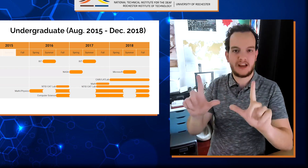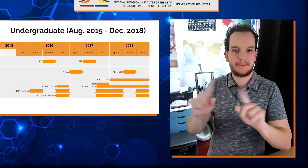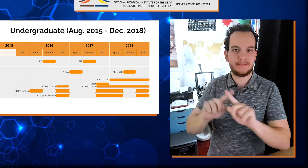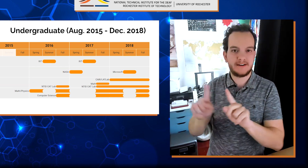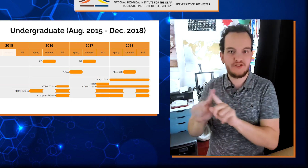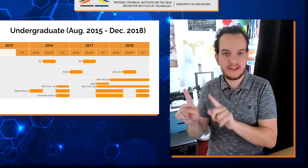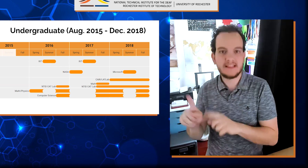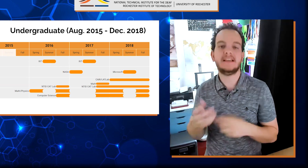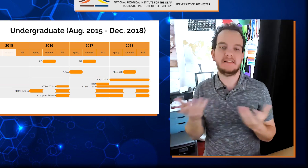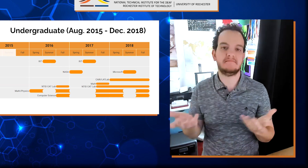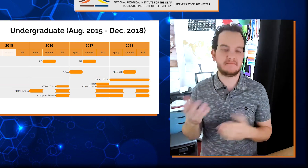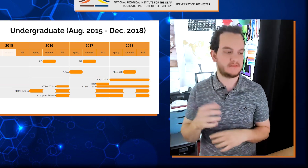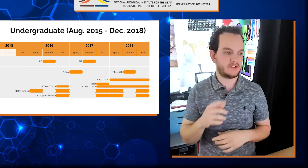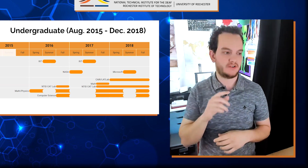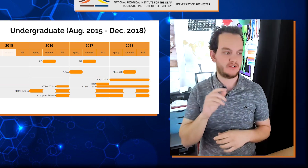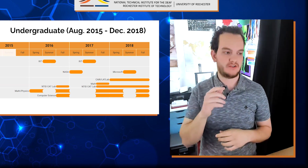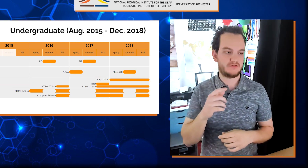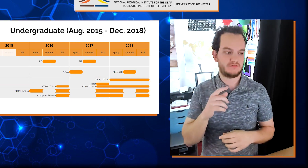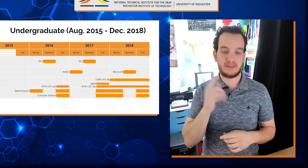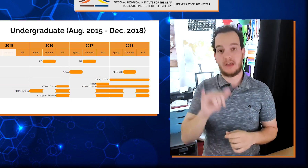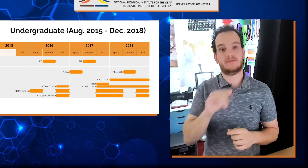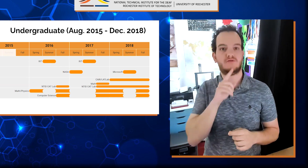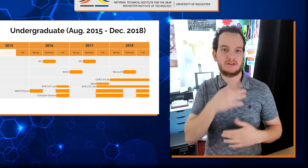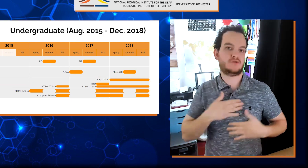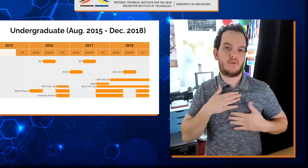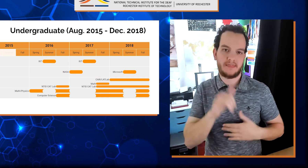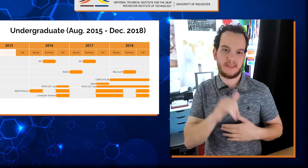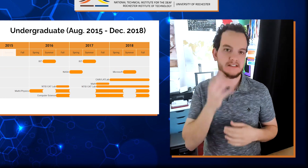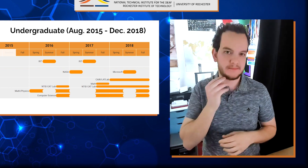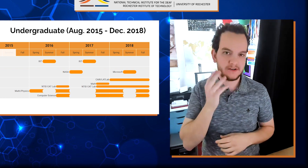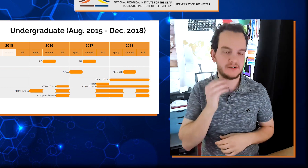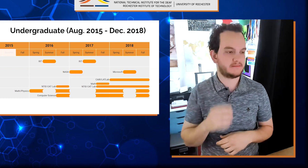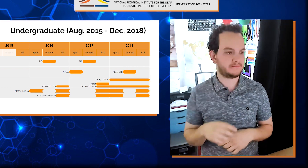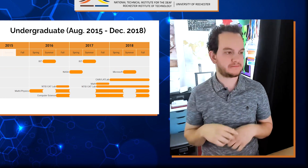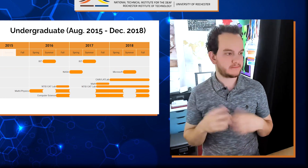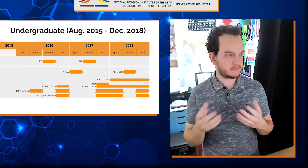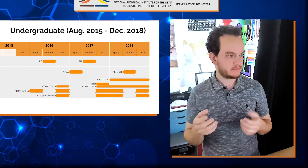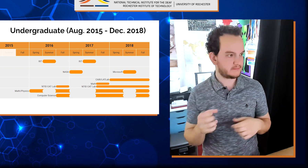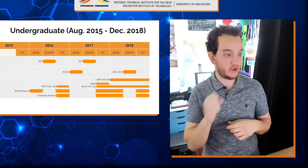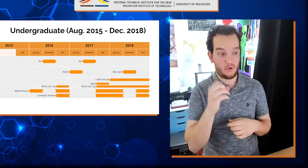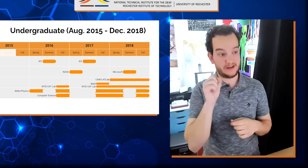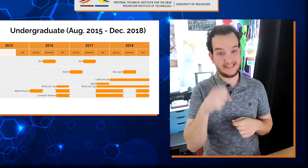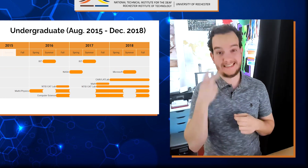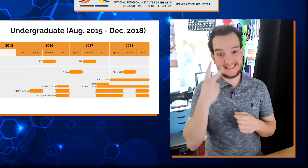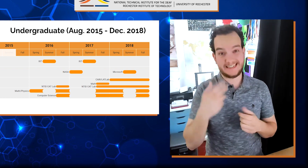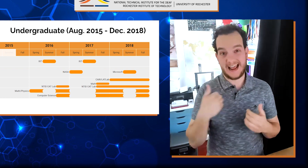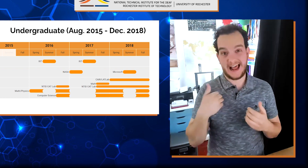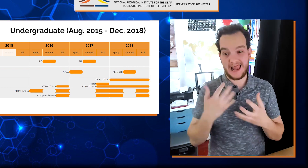and framing concepts in different ways. I really enjoyed that experience also.